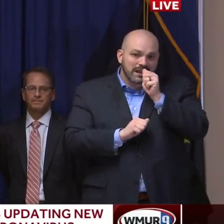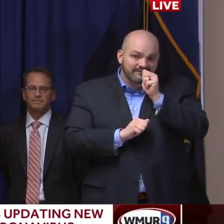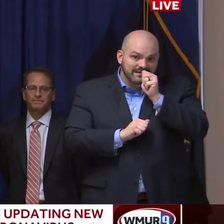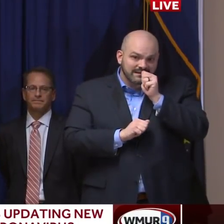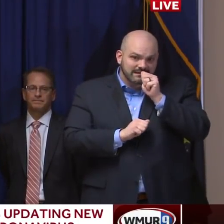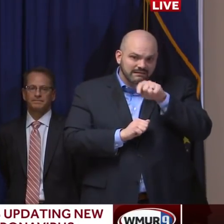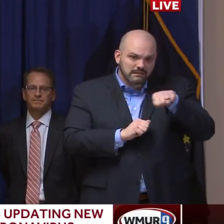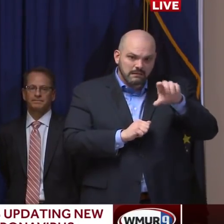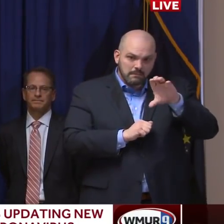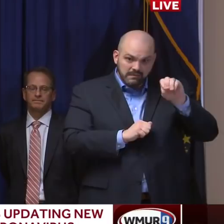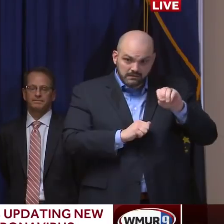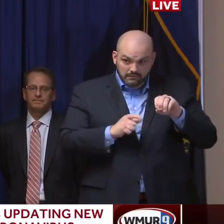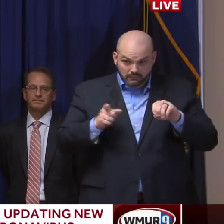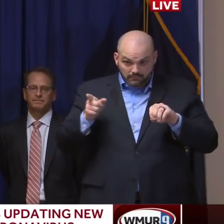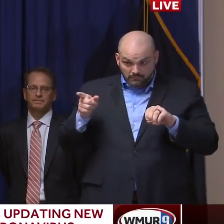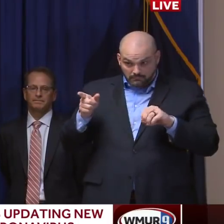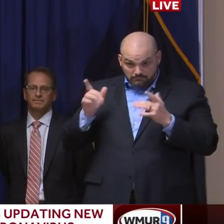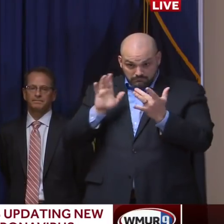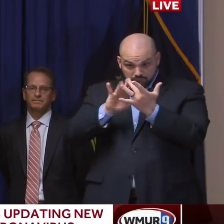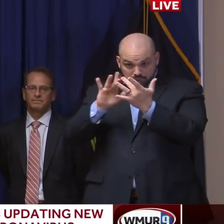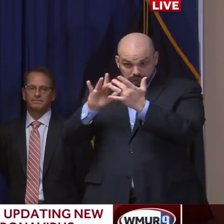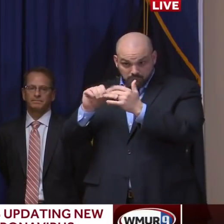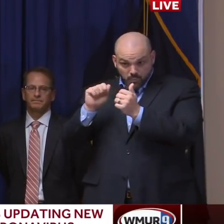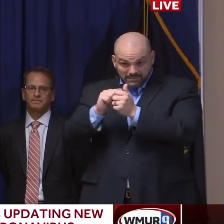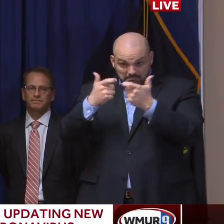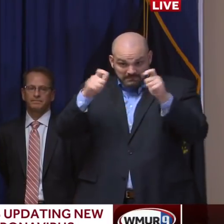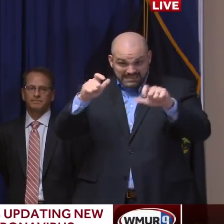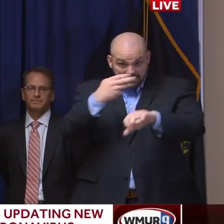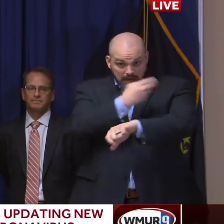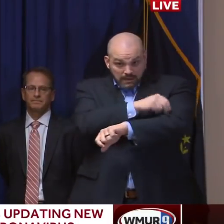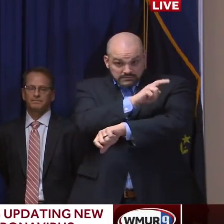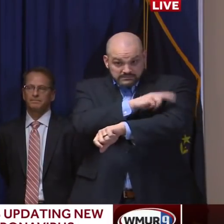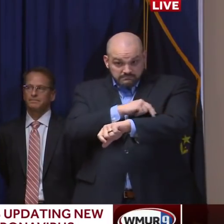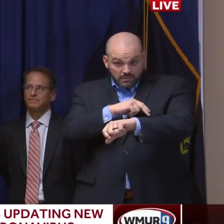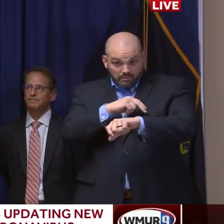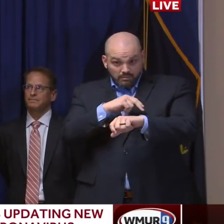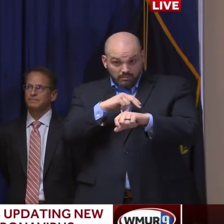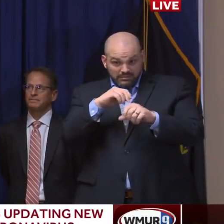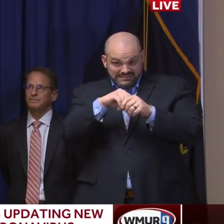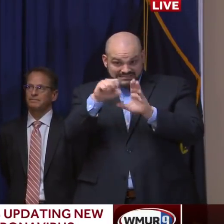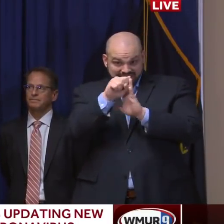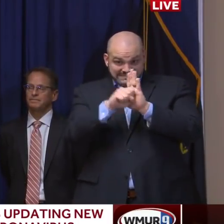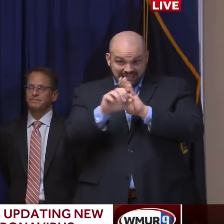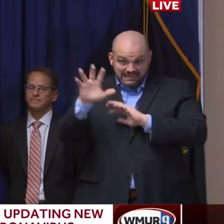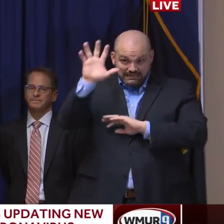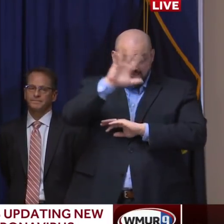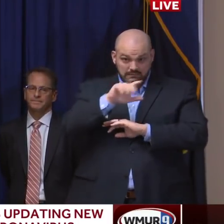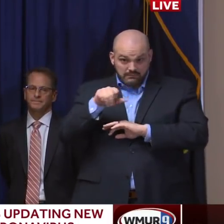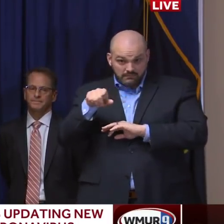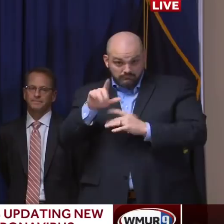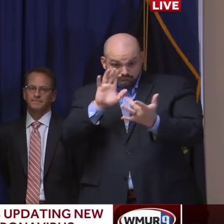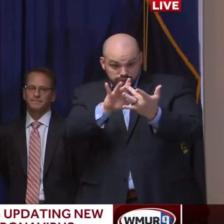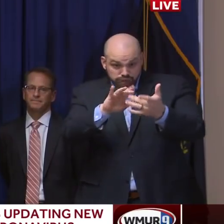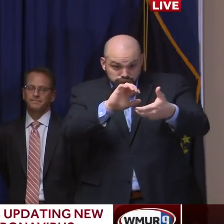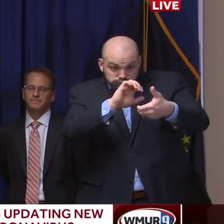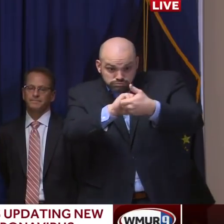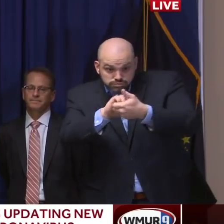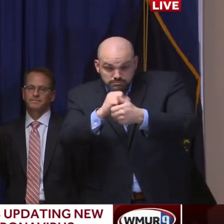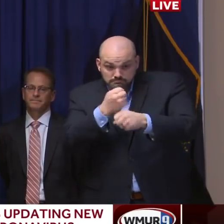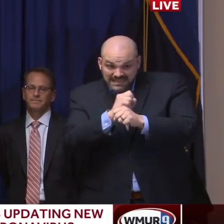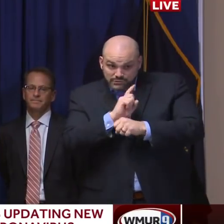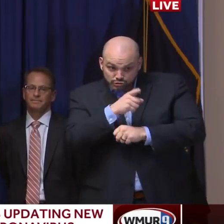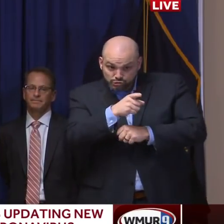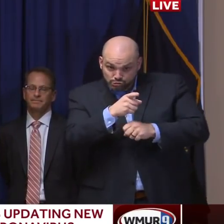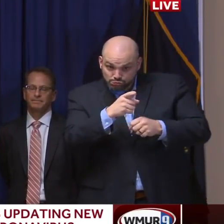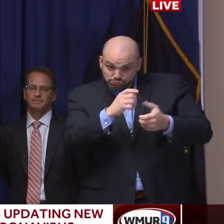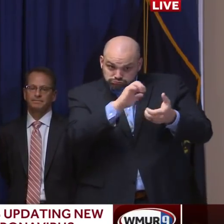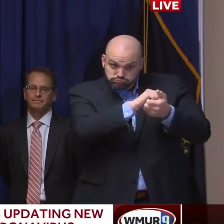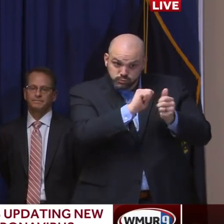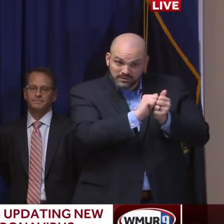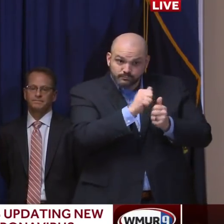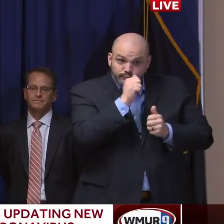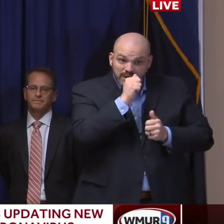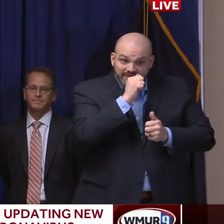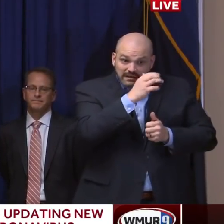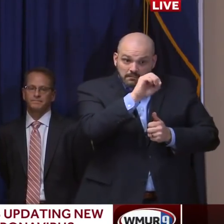ARE YOU INCONTACT WITH THE DESK IN CONTACT WITH -- ARE YOU IN CONTACT WITH THE HOSPITALS ACROSS THE STATE, AND ARE THEY DOING THAT?